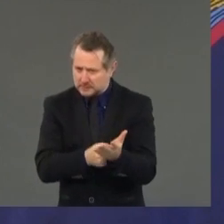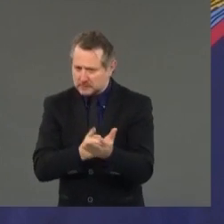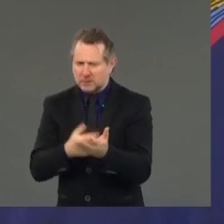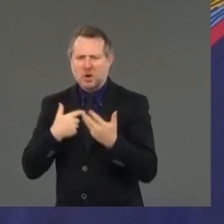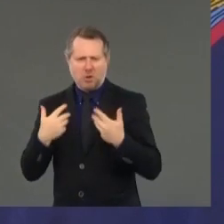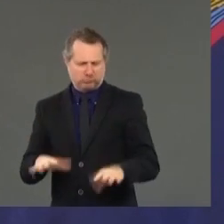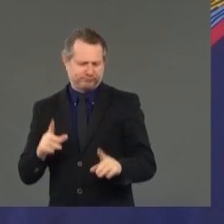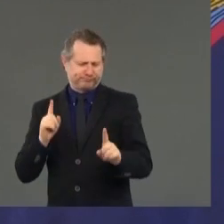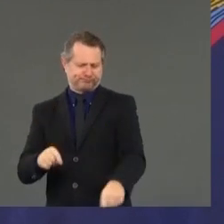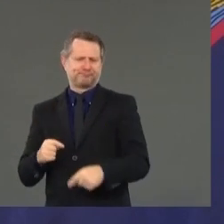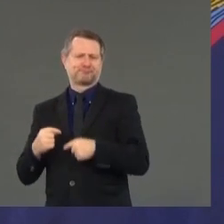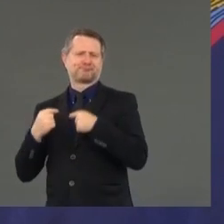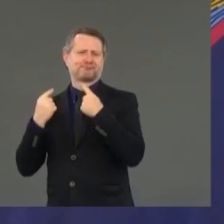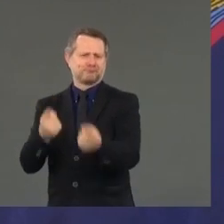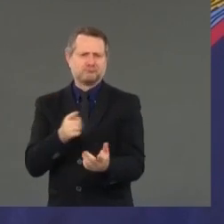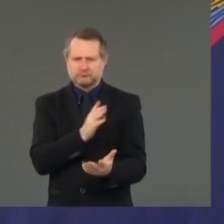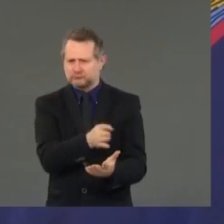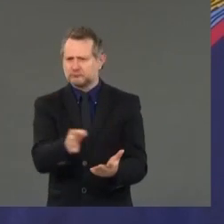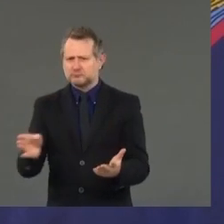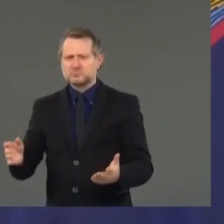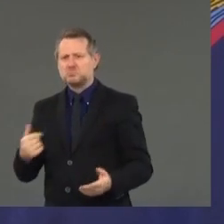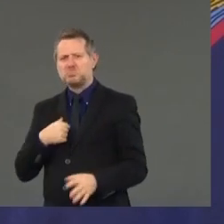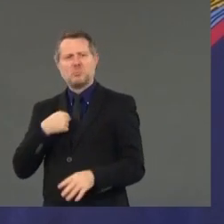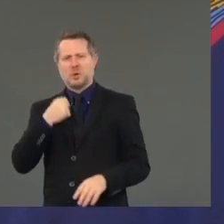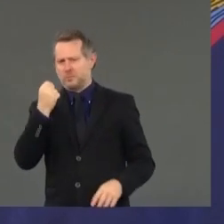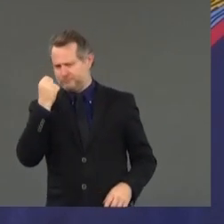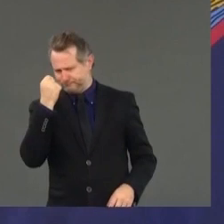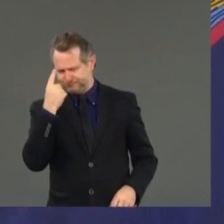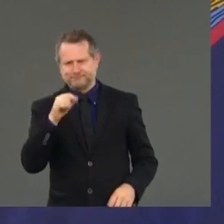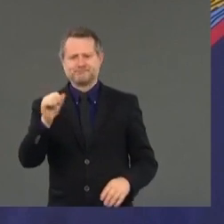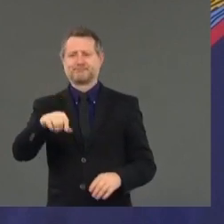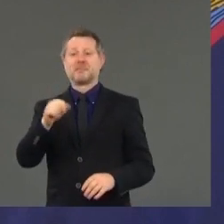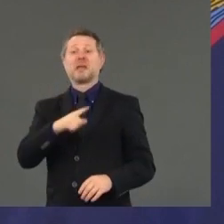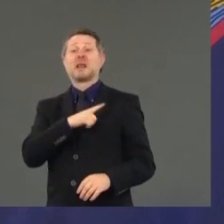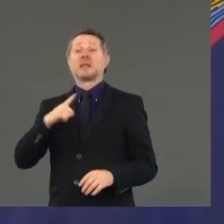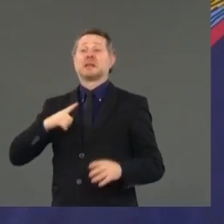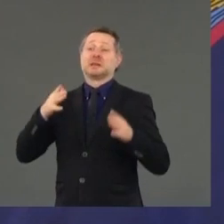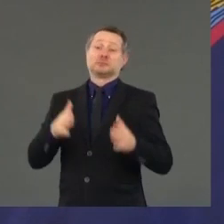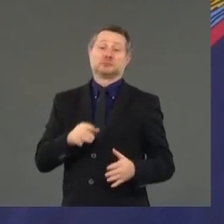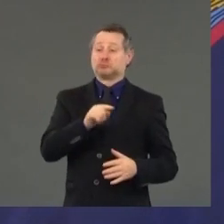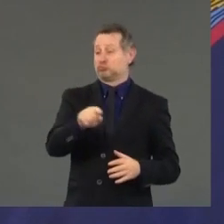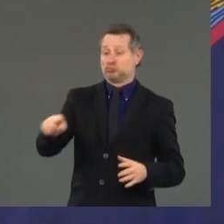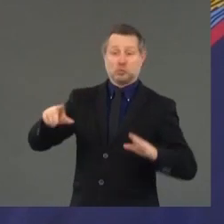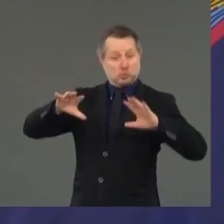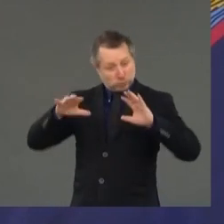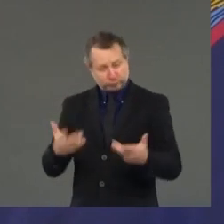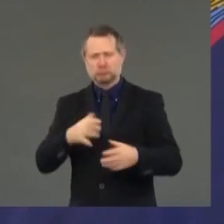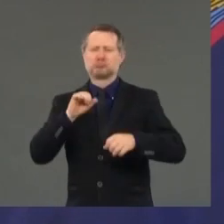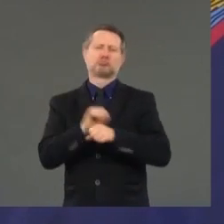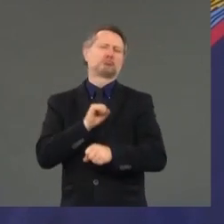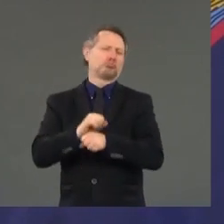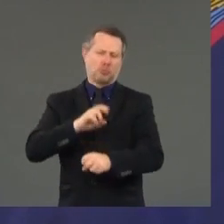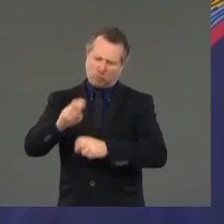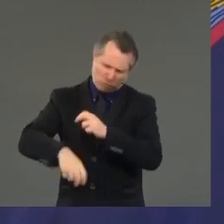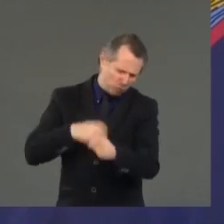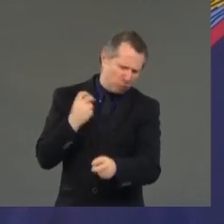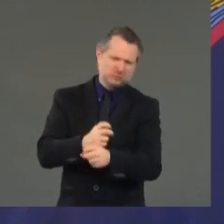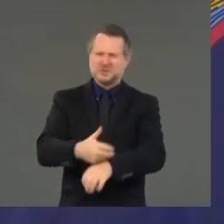THING I DO WITH EXECUTIVE ORDER SO I'VE BEEN TALKING TO THEM ALL ALONG.